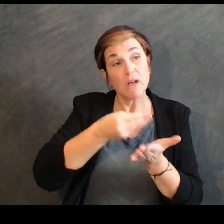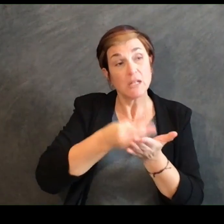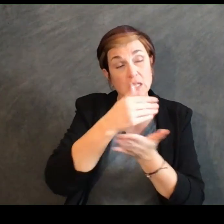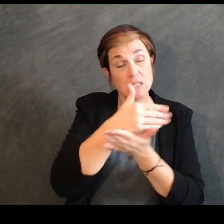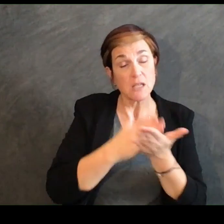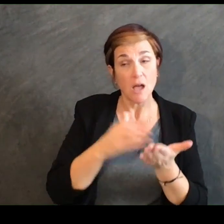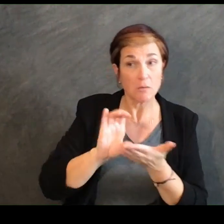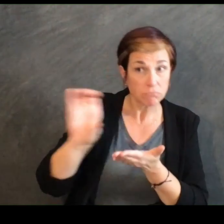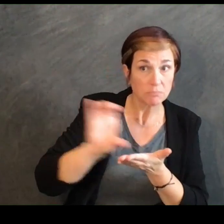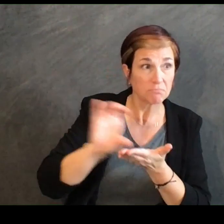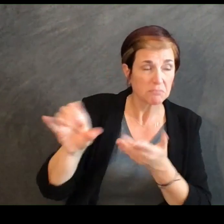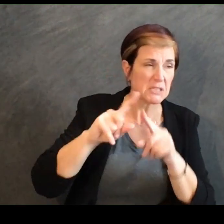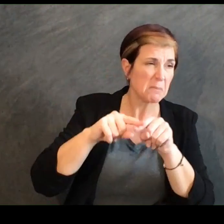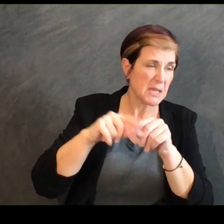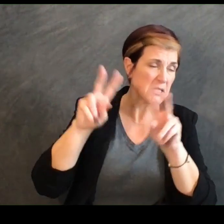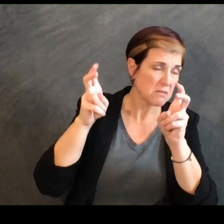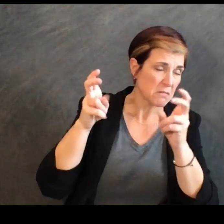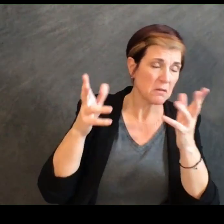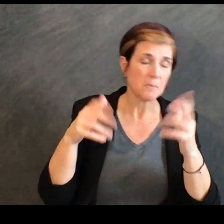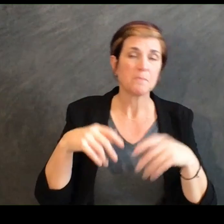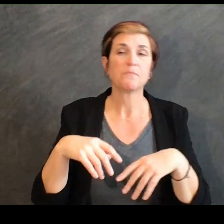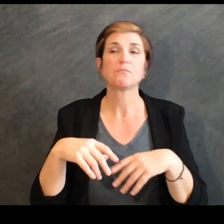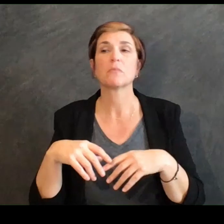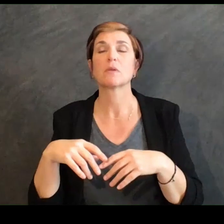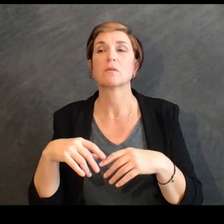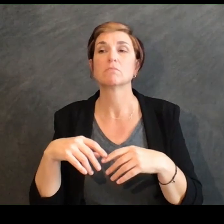you're talking about and we're all working together very closely so we've